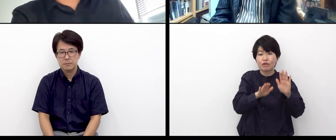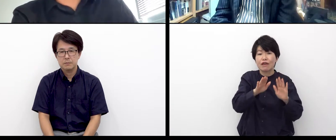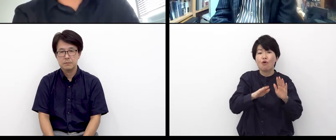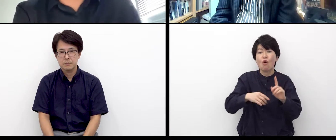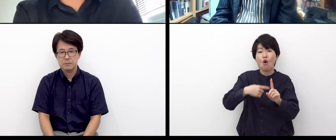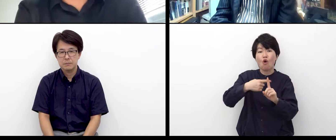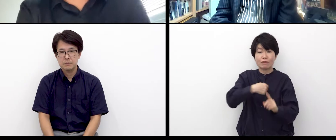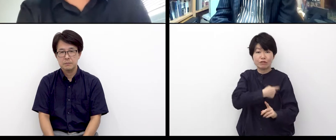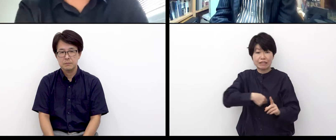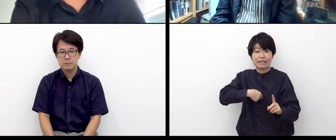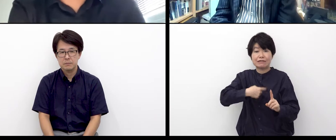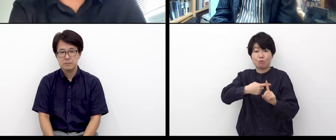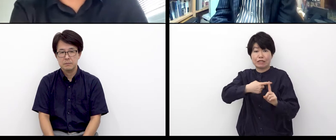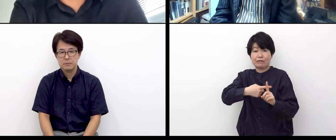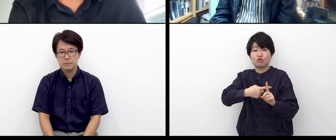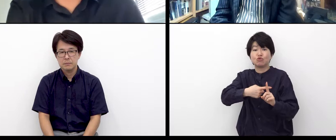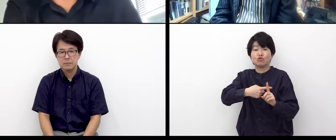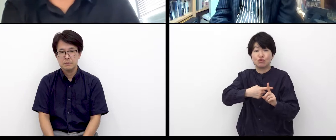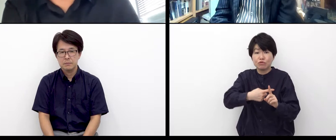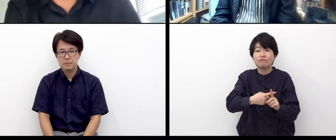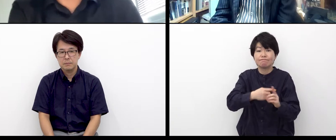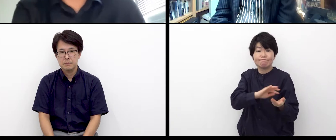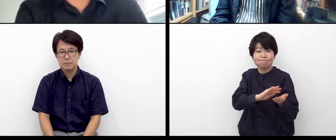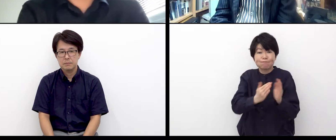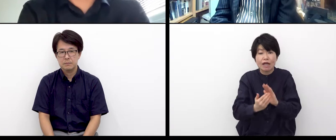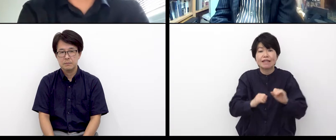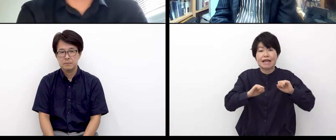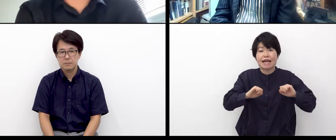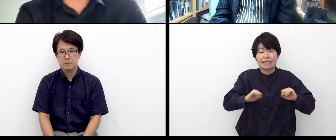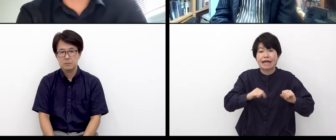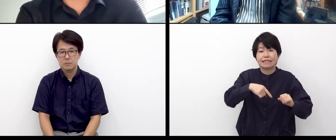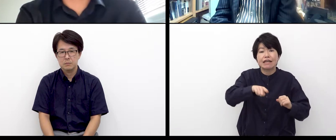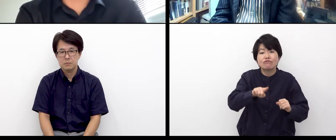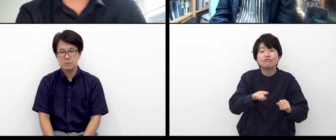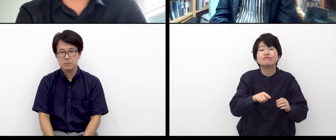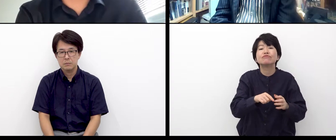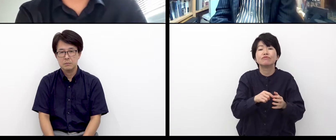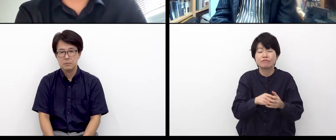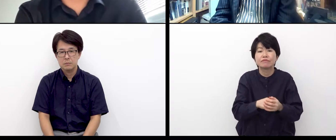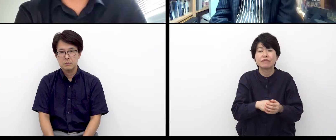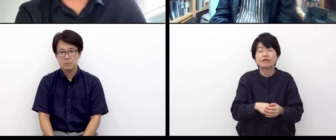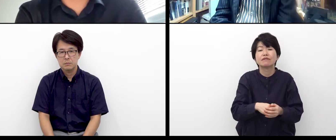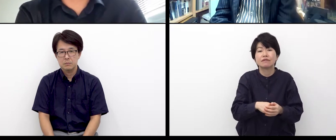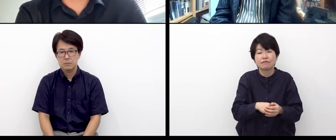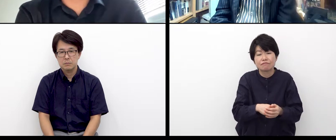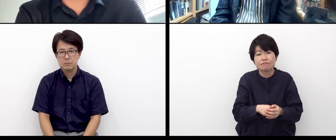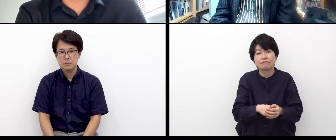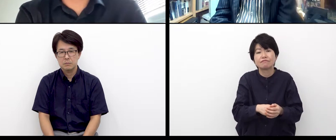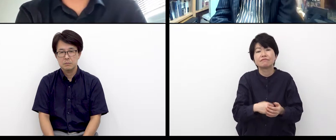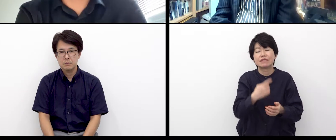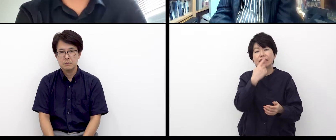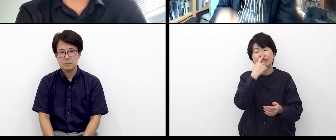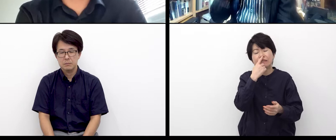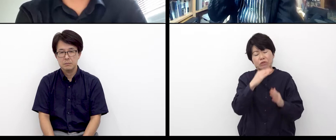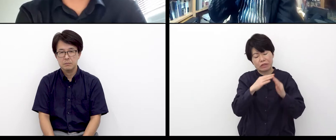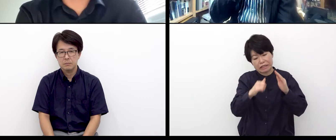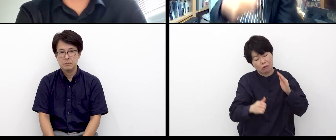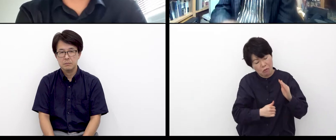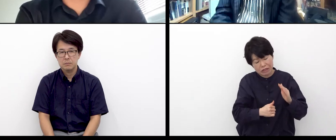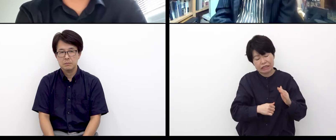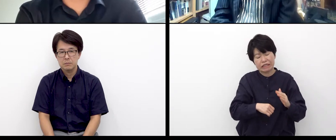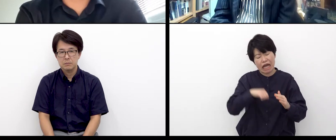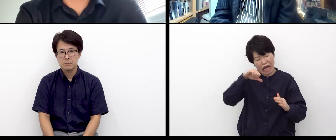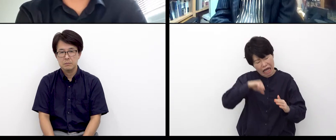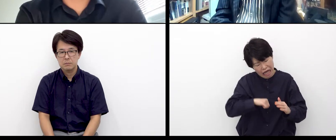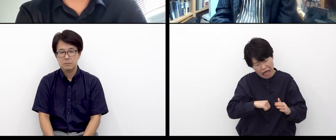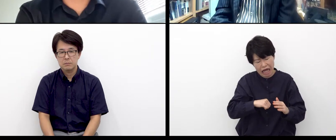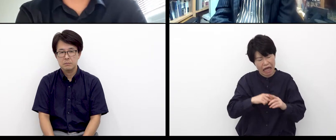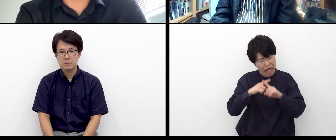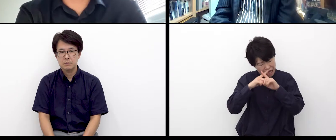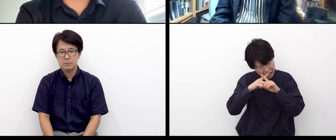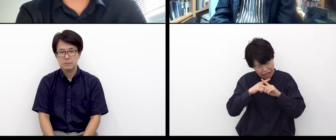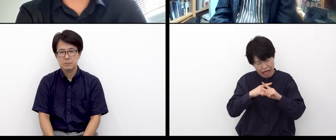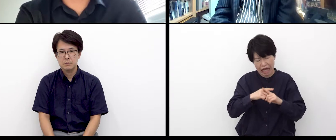Without that mind, it’s difficult to do that. If they keep a distressing sense of self-torture,